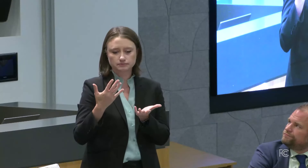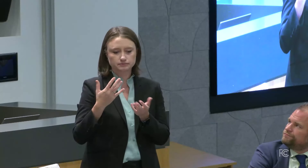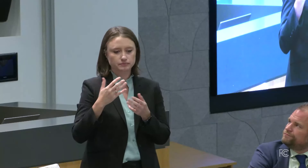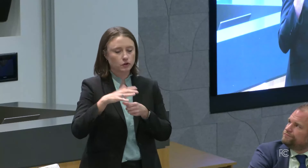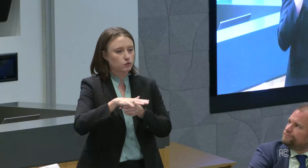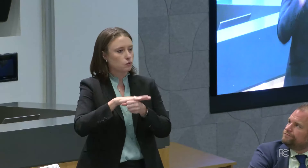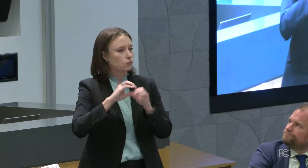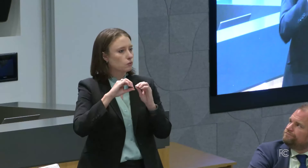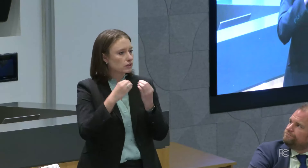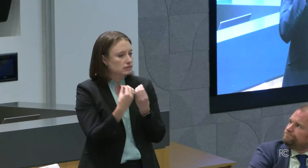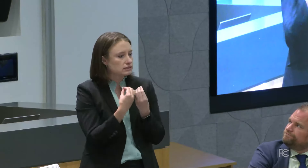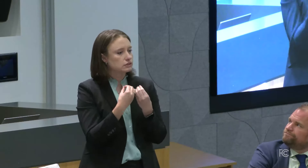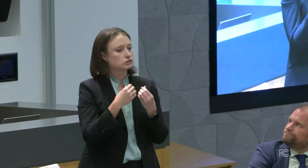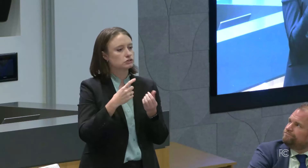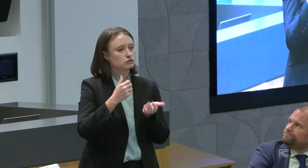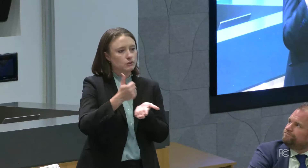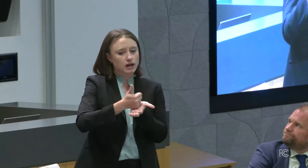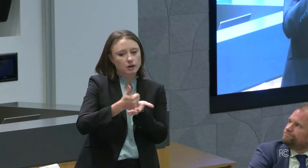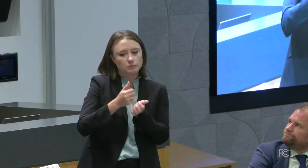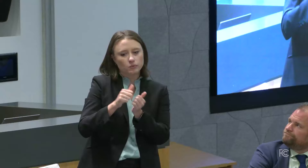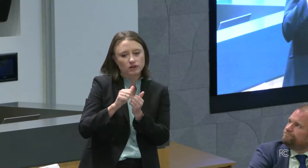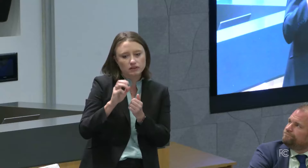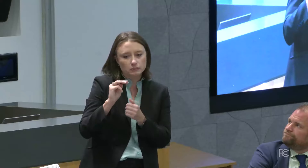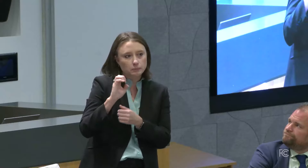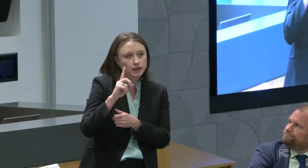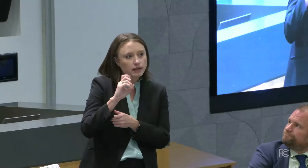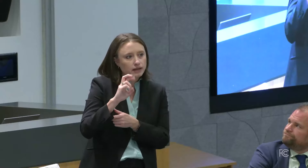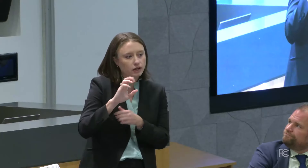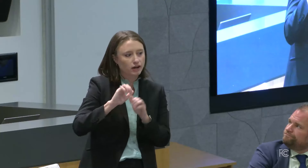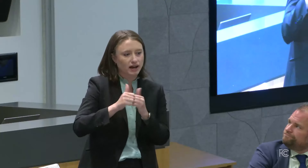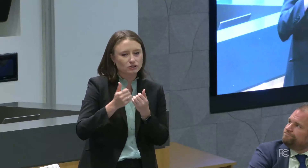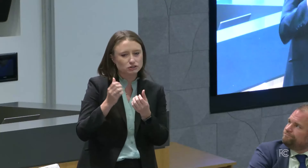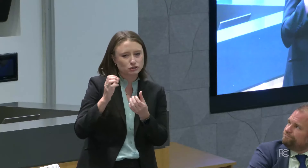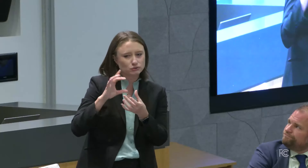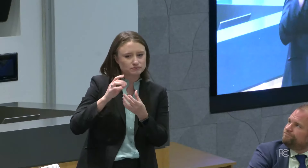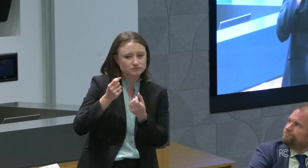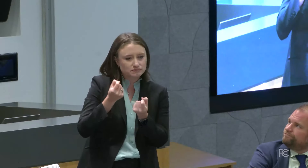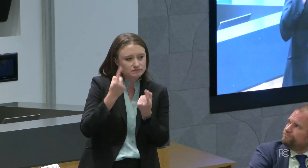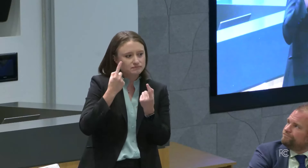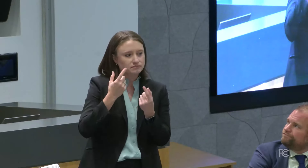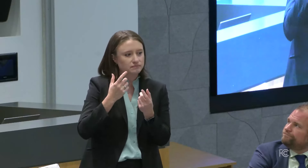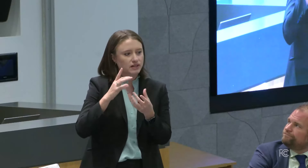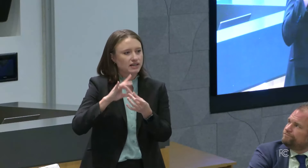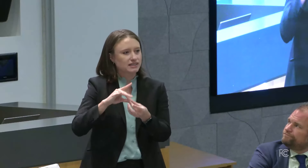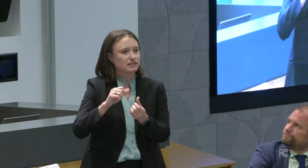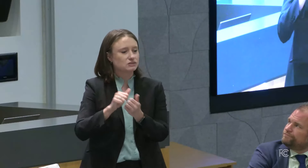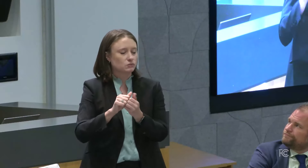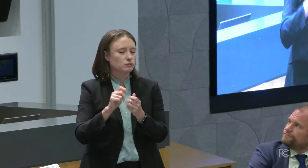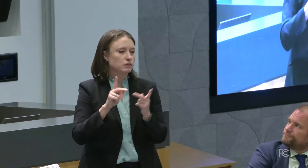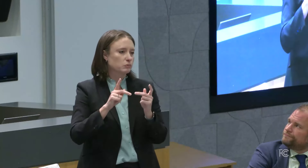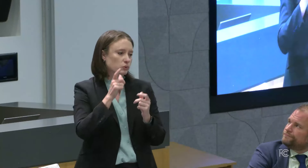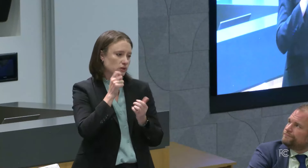AND THAT HOTLINE HAD BEEN RUNNING SINCE 1991 PROVIDING REFERRALS TO ELDER SERVICES